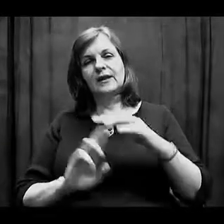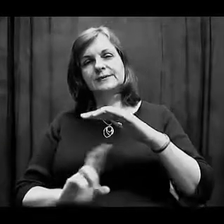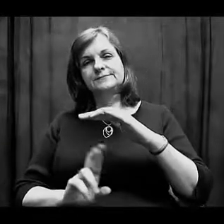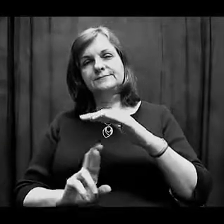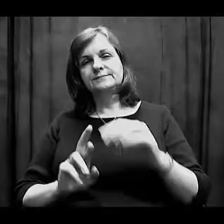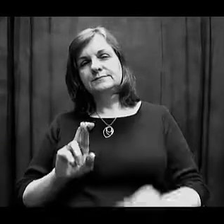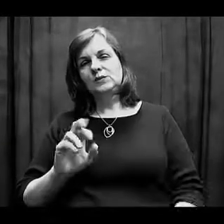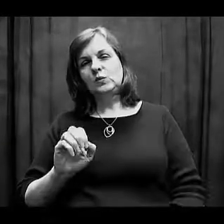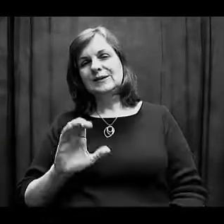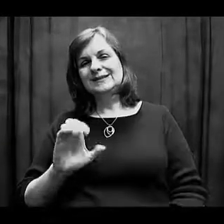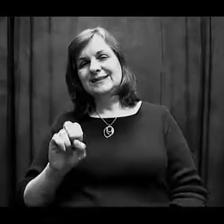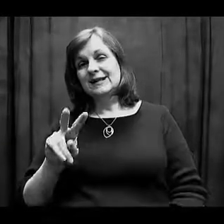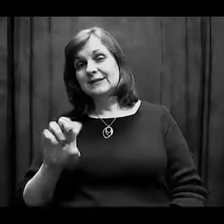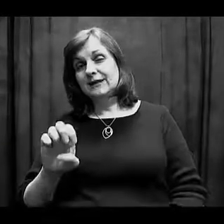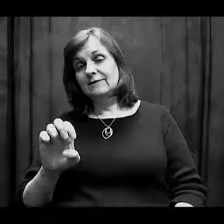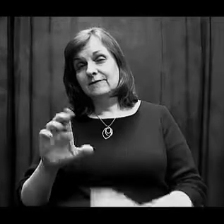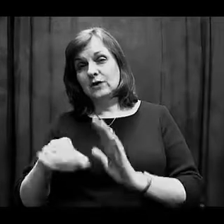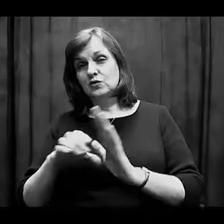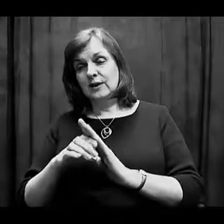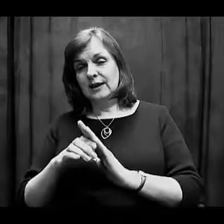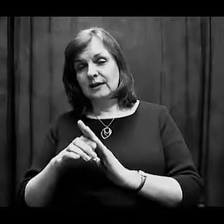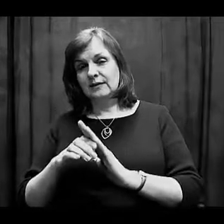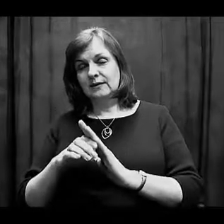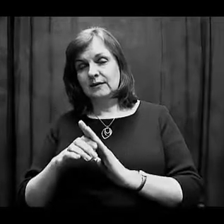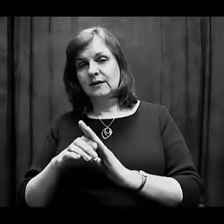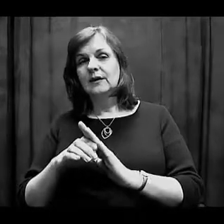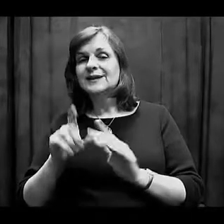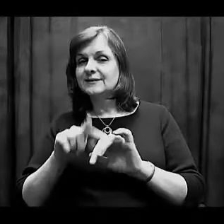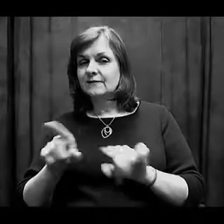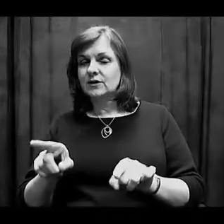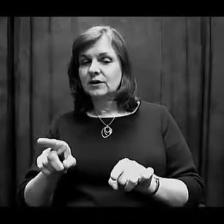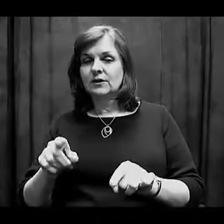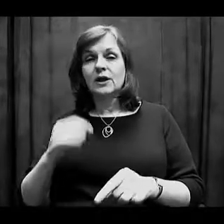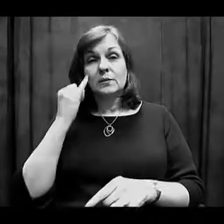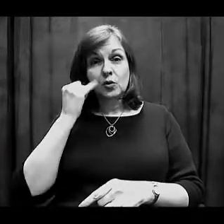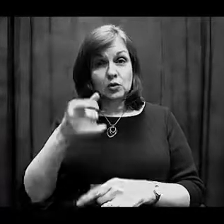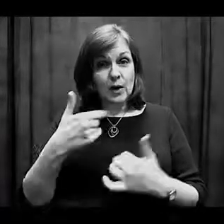if you actually have blue eyes that means mom and dad